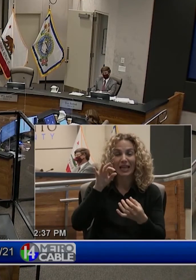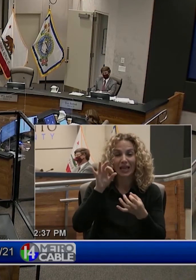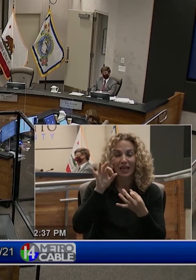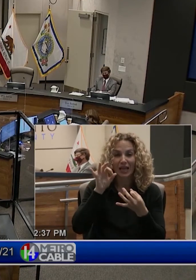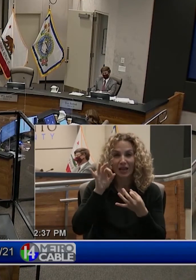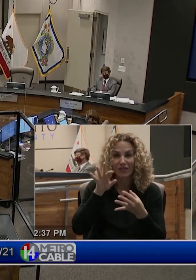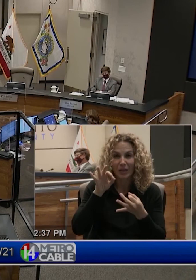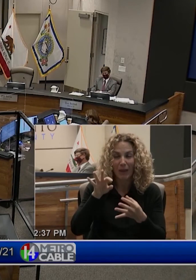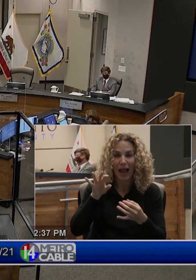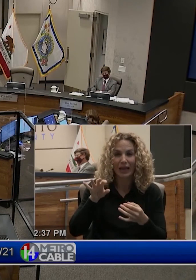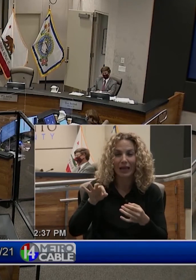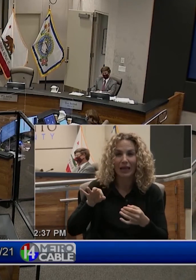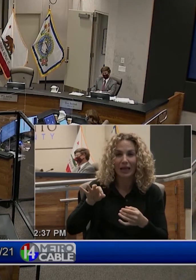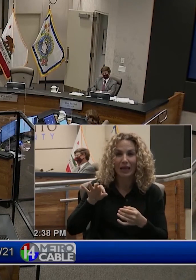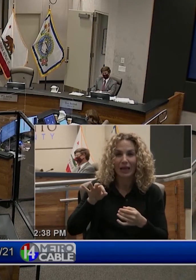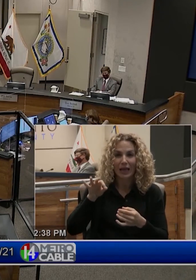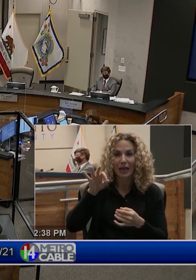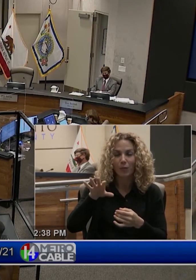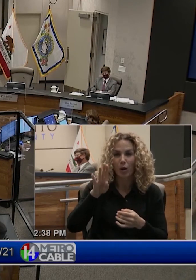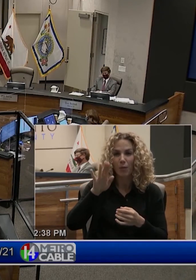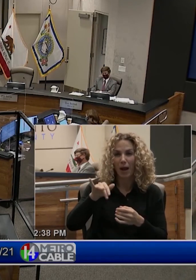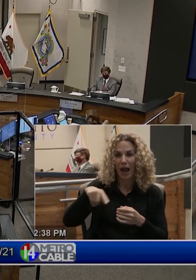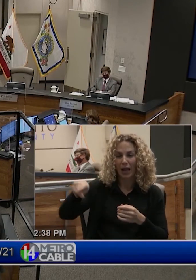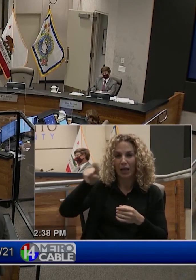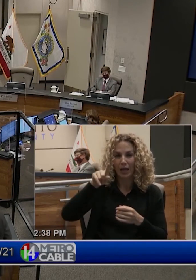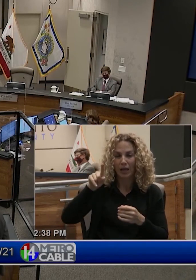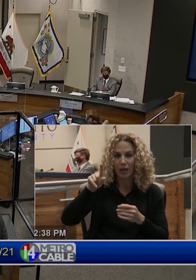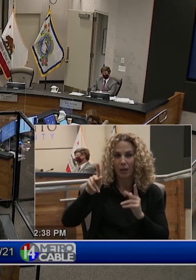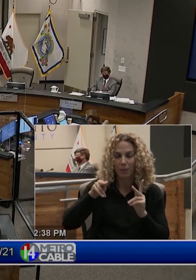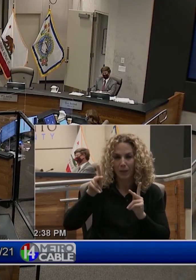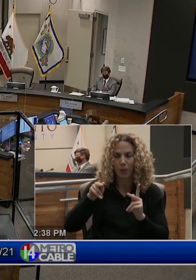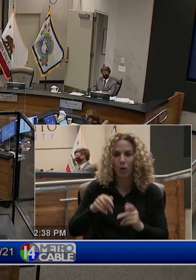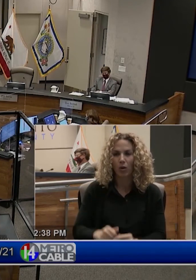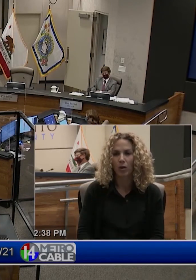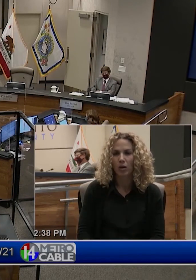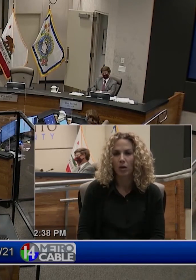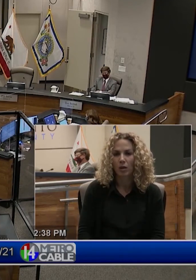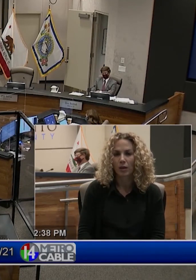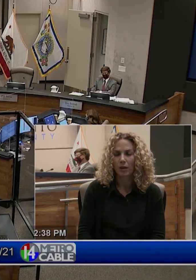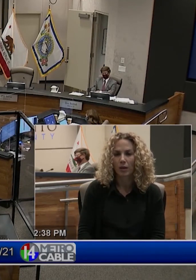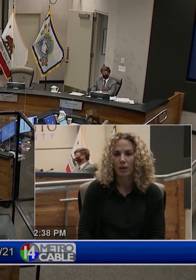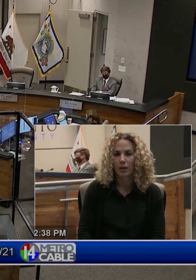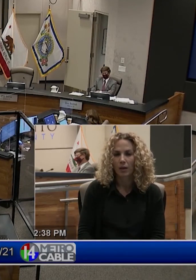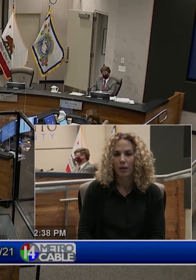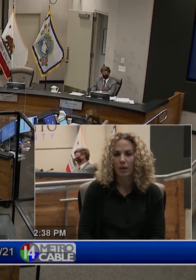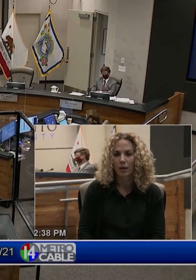YES. AS YOU SEE INPUT AND I PRESUME